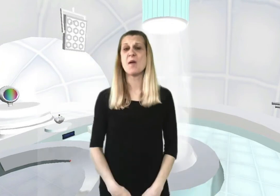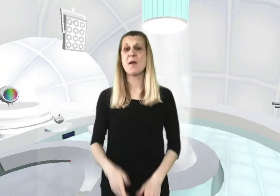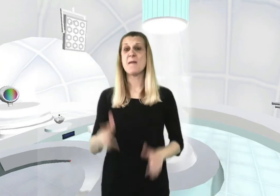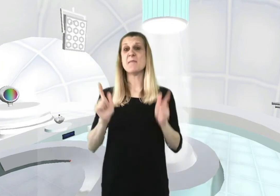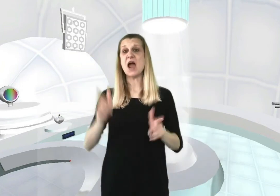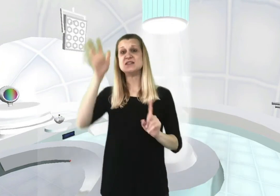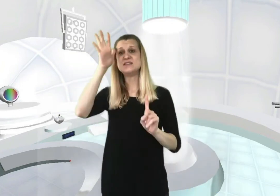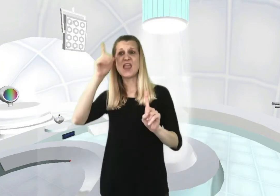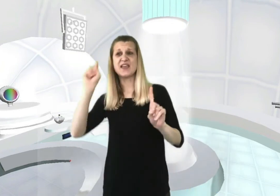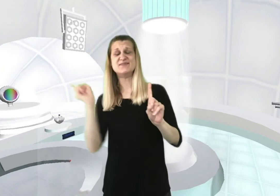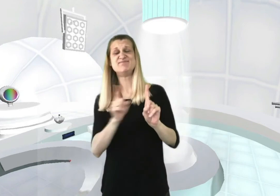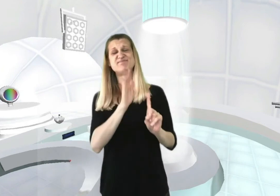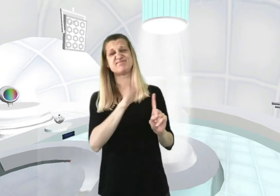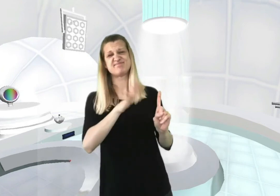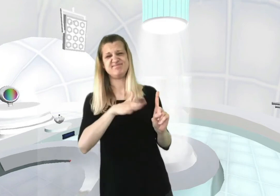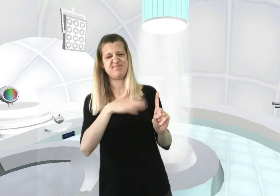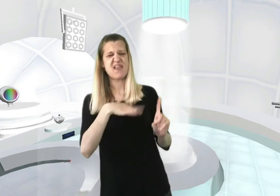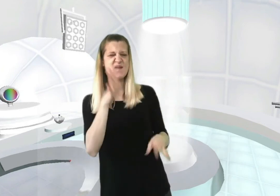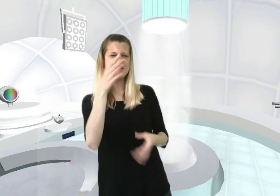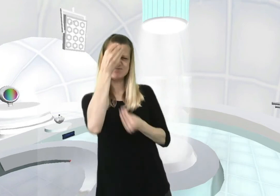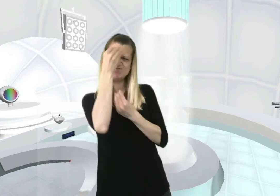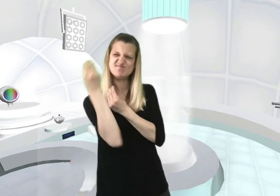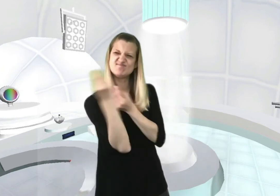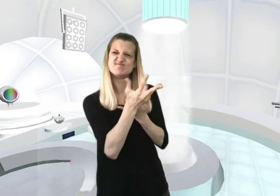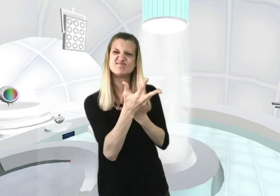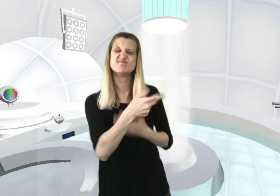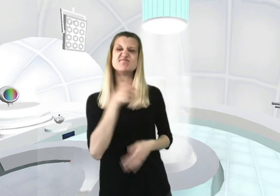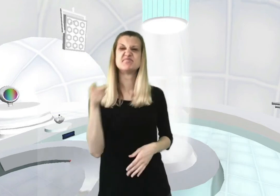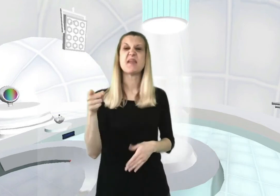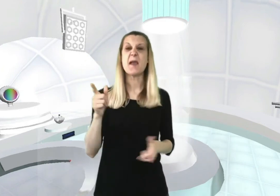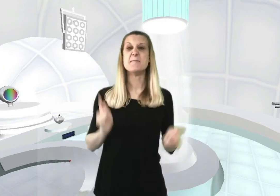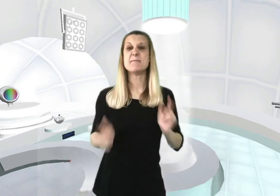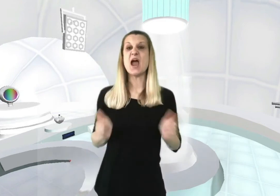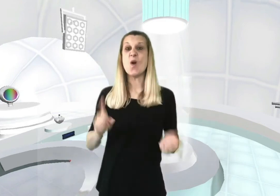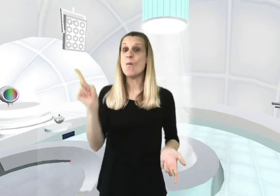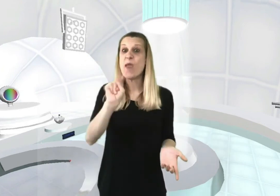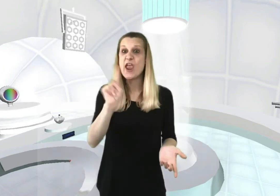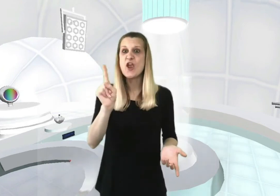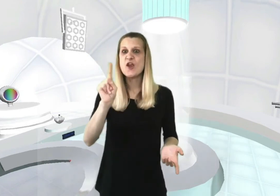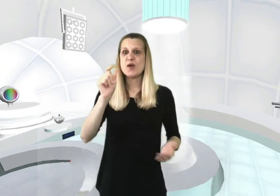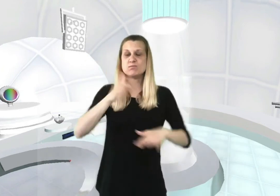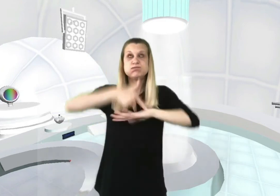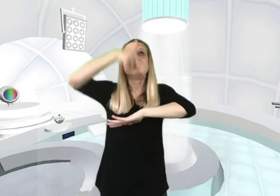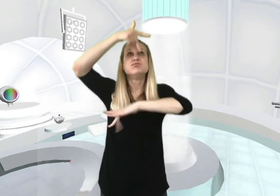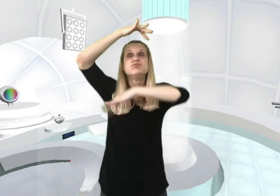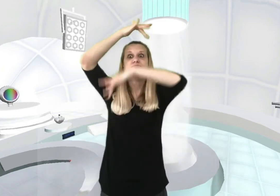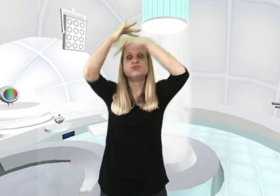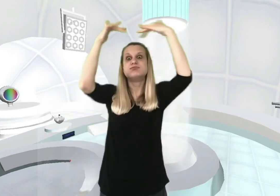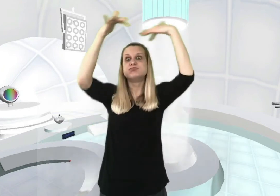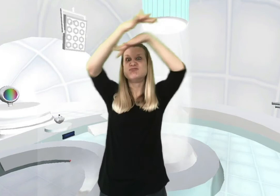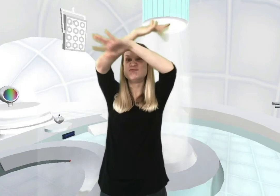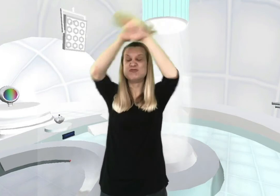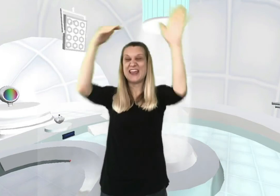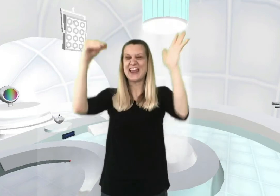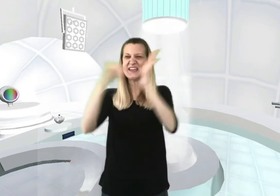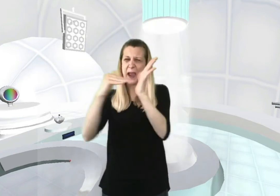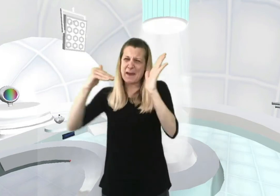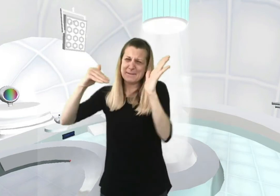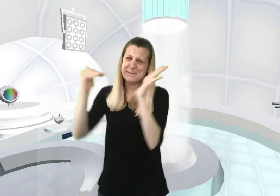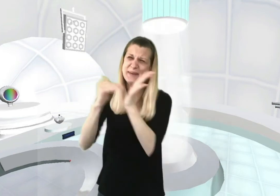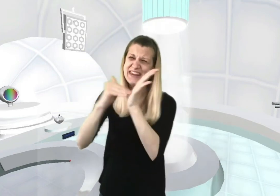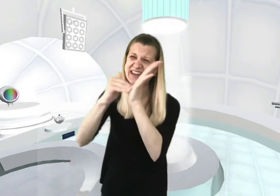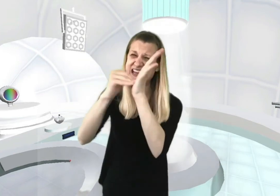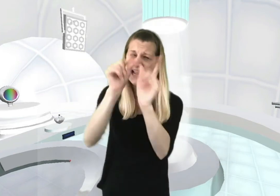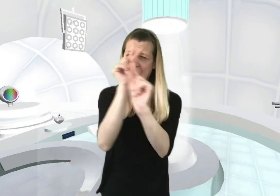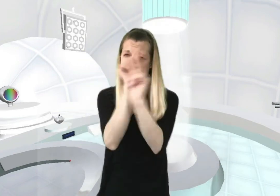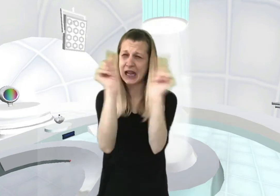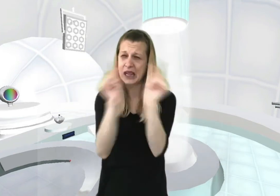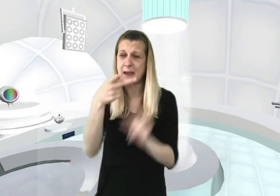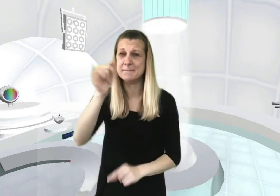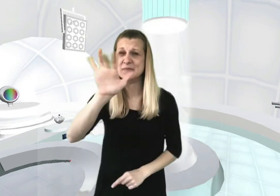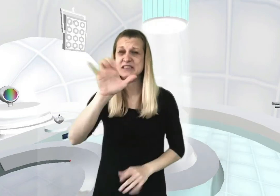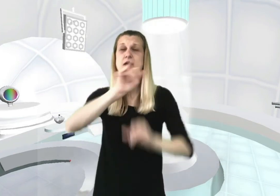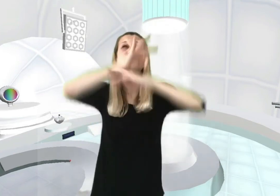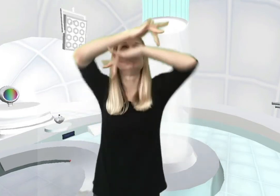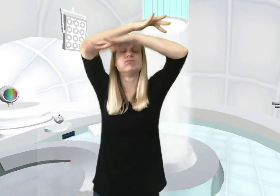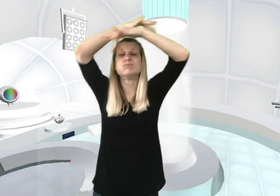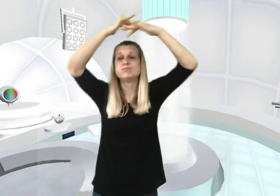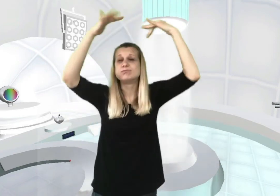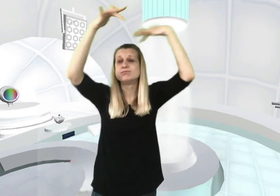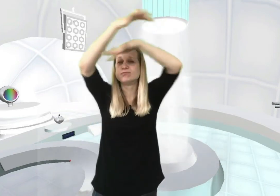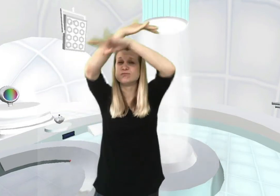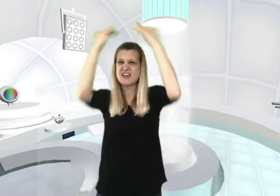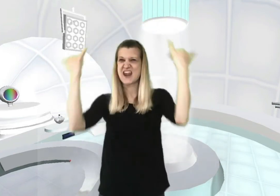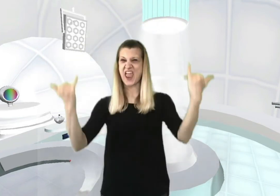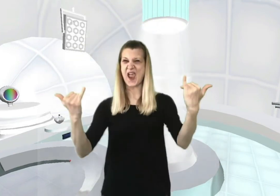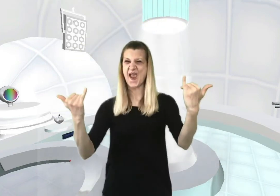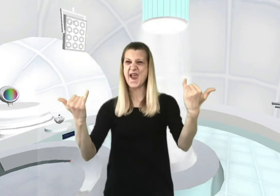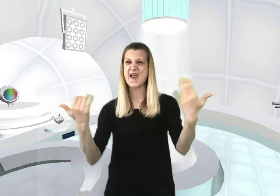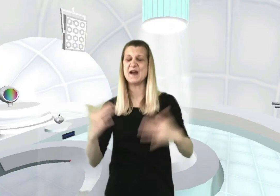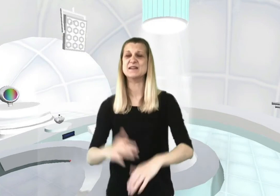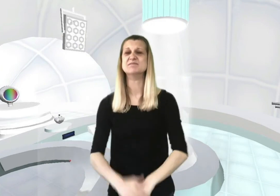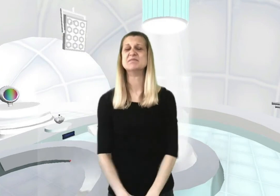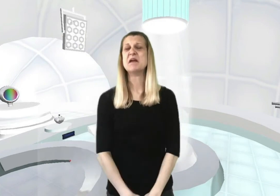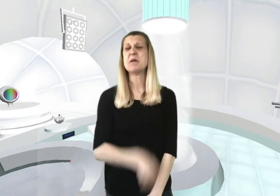"I’ll tell you where he is," said Mr. Teavee, "he’s whizzing around above our heads in a million tiny pieces!"